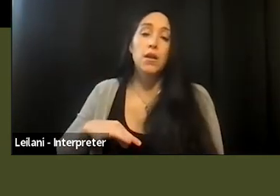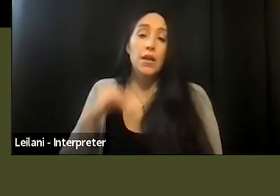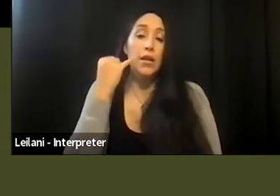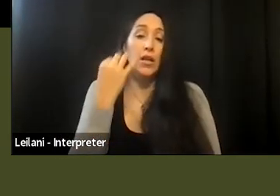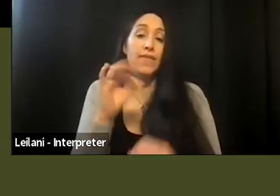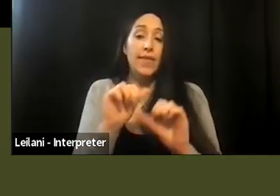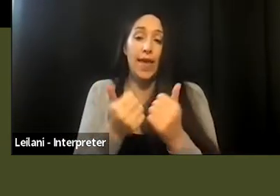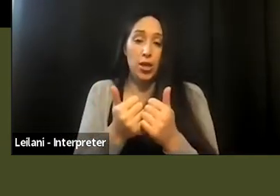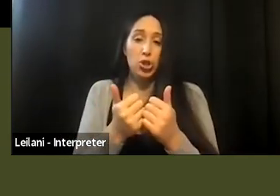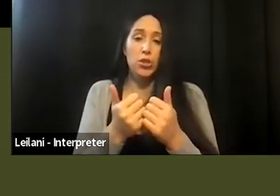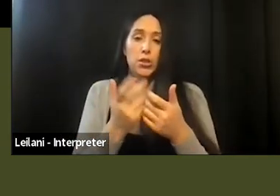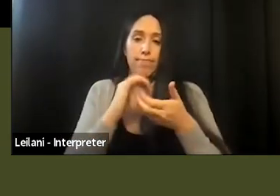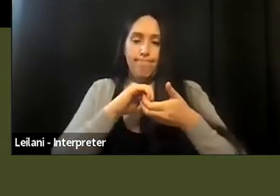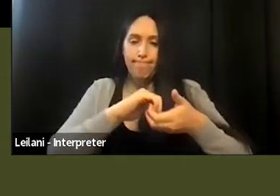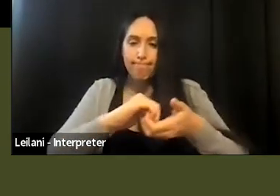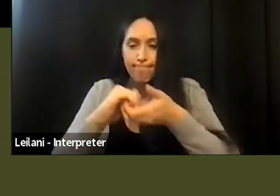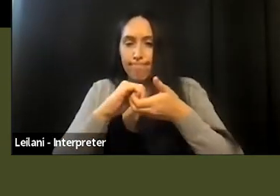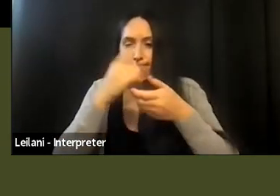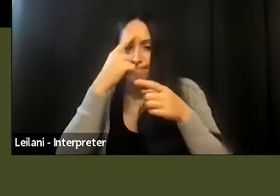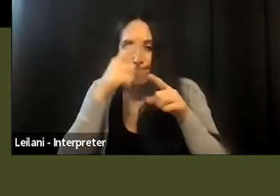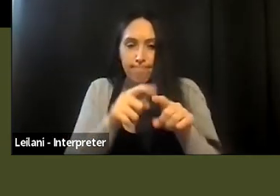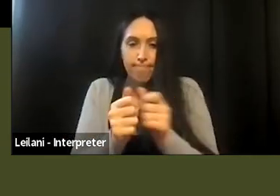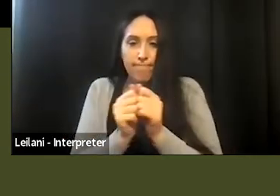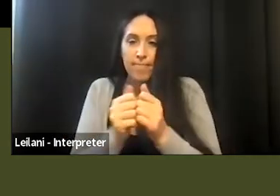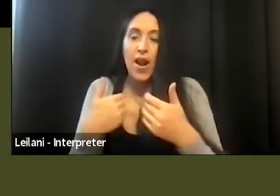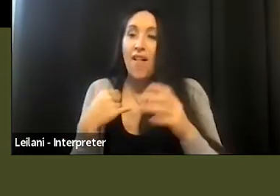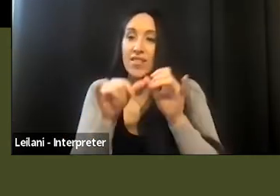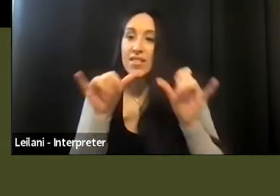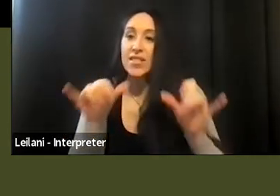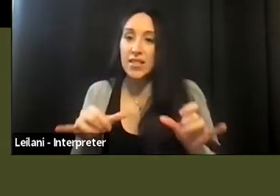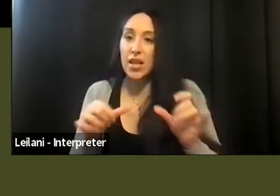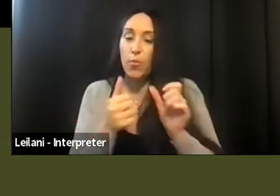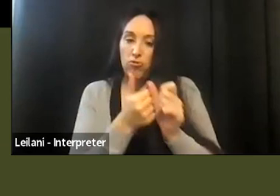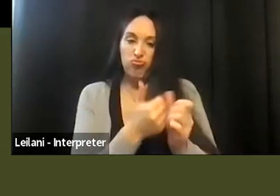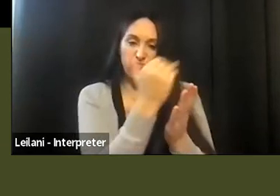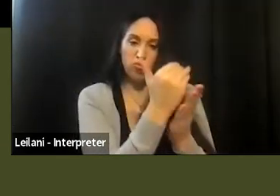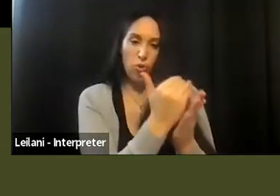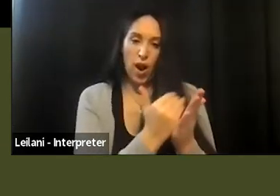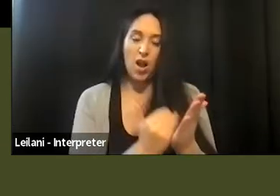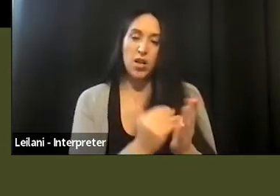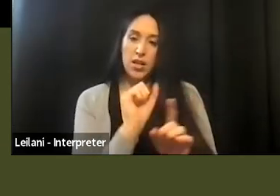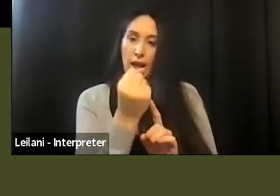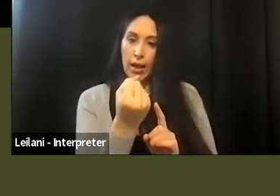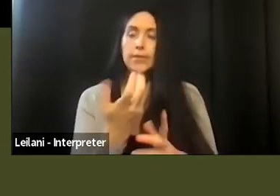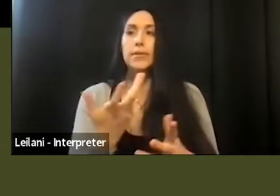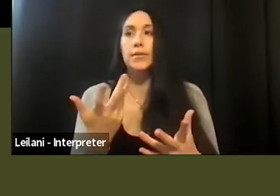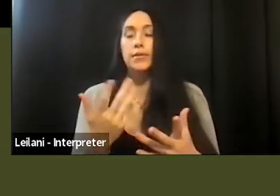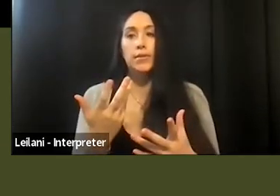and they have like a track system. Cases that really need to be assessed,